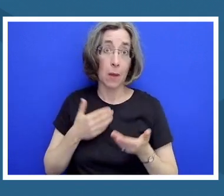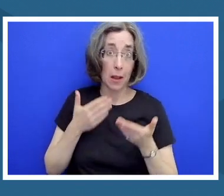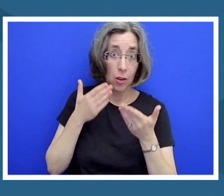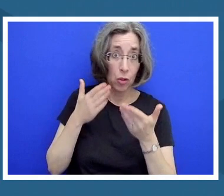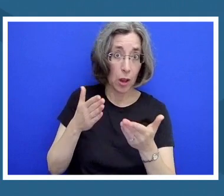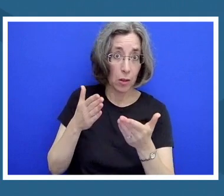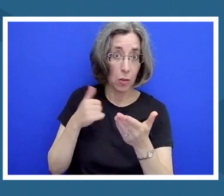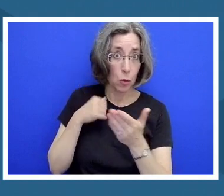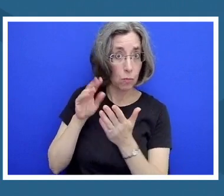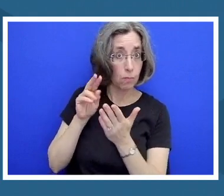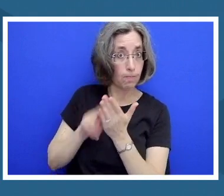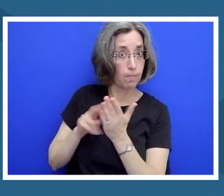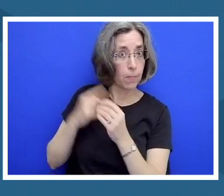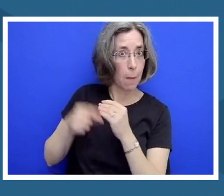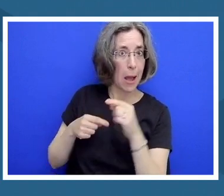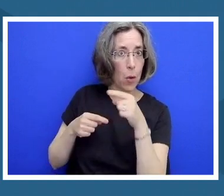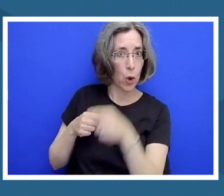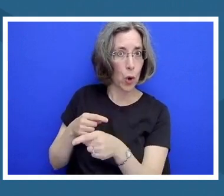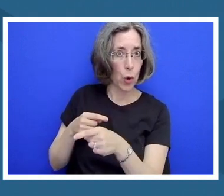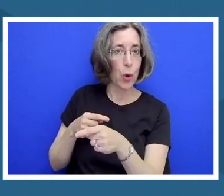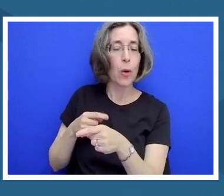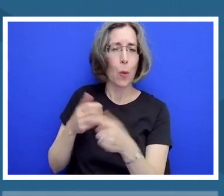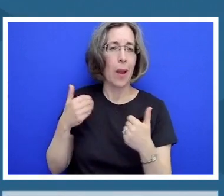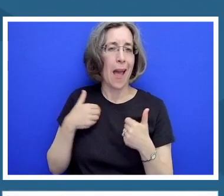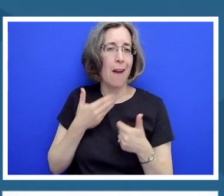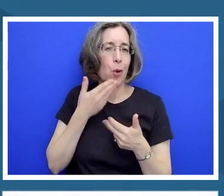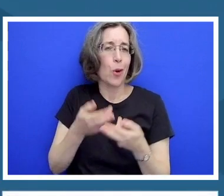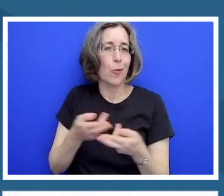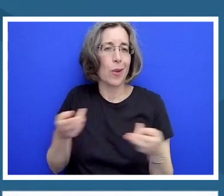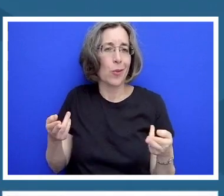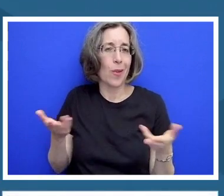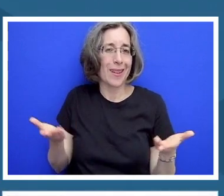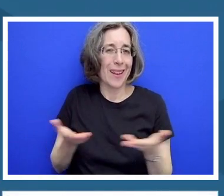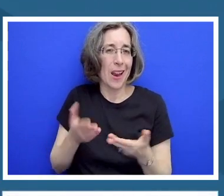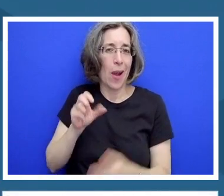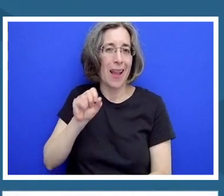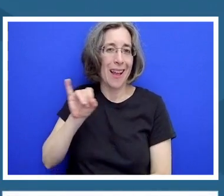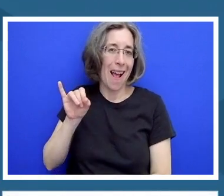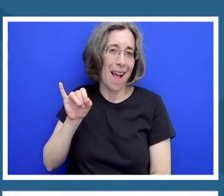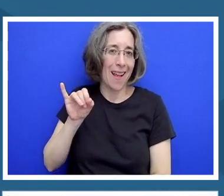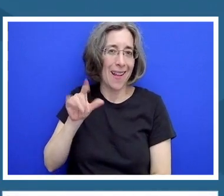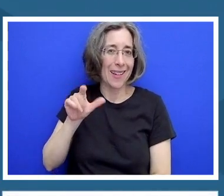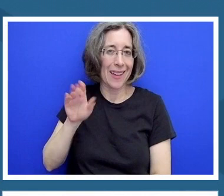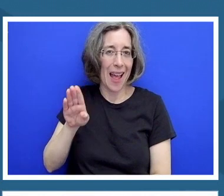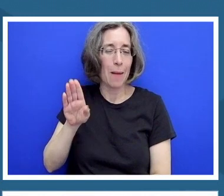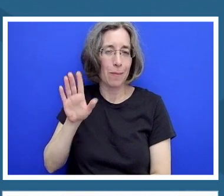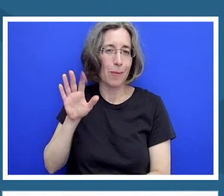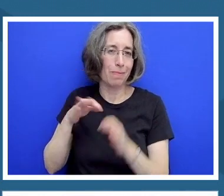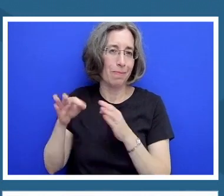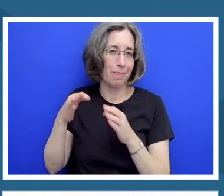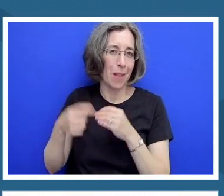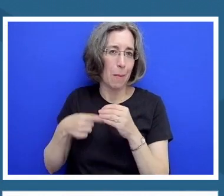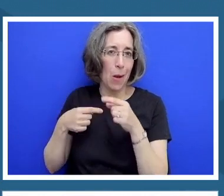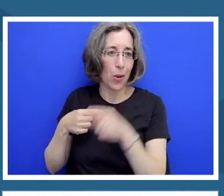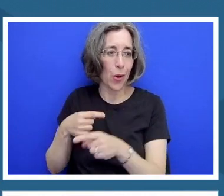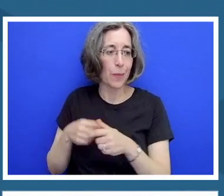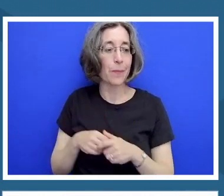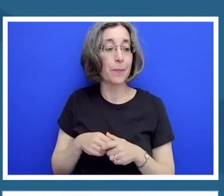telling you a little bit about her um and these telescopes are related are